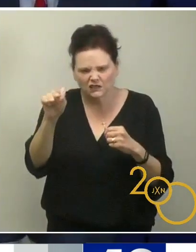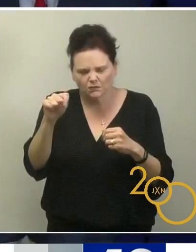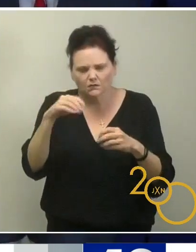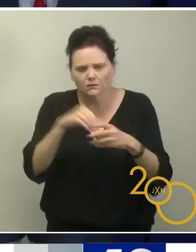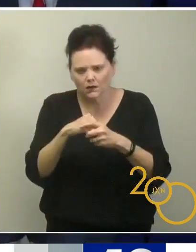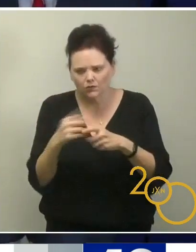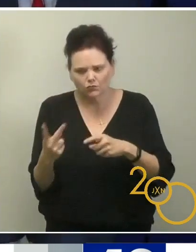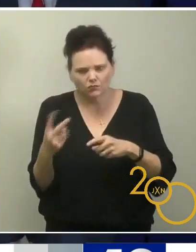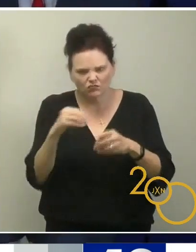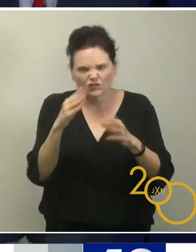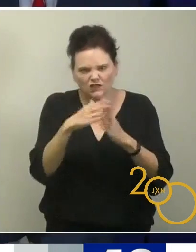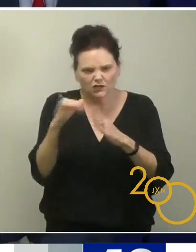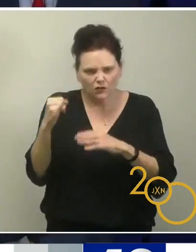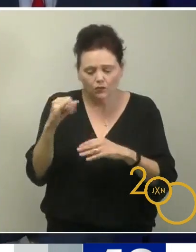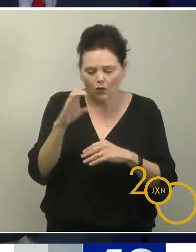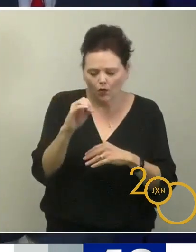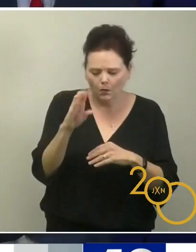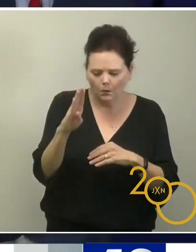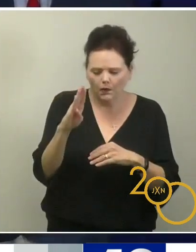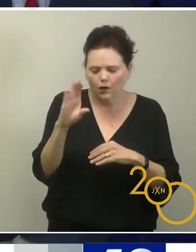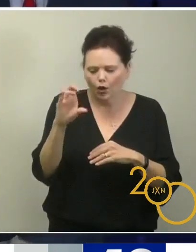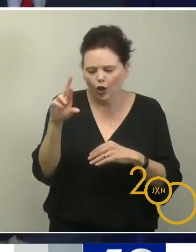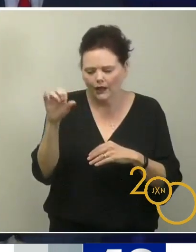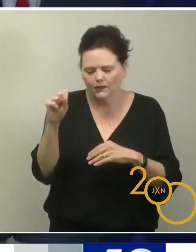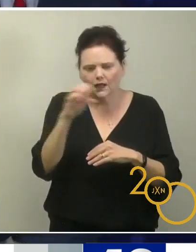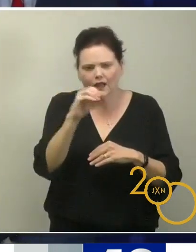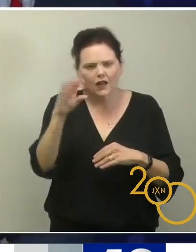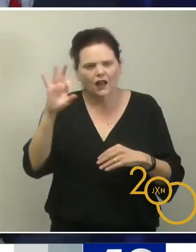TALKED ABOUT THE QUALITY AND THE QUANTITY ISSUE EARLIER. TO WATER TREATMENT FACILITIES